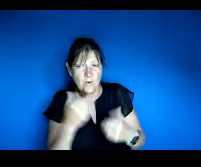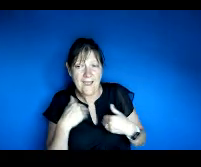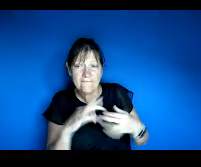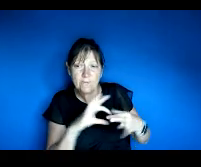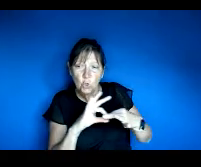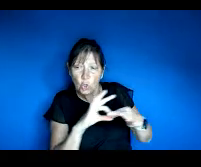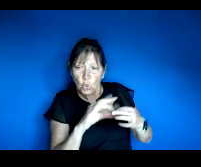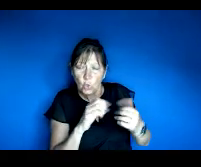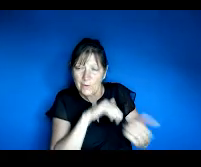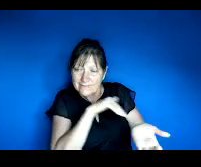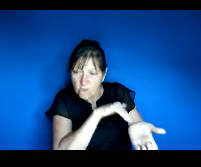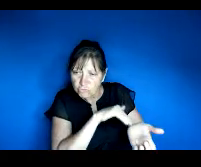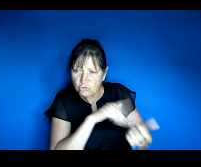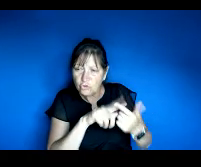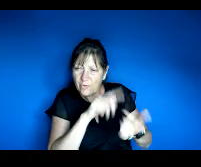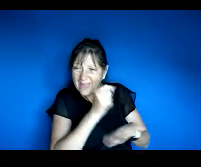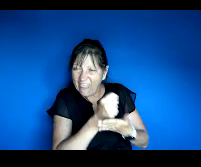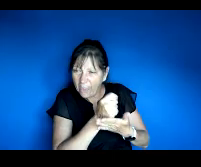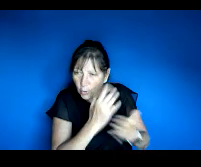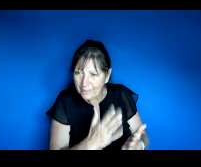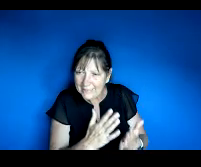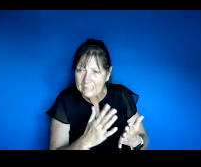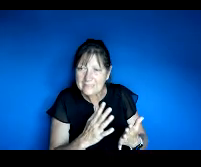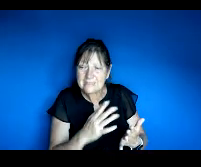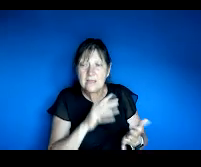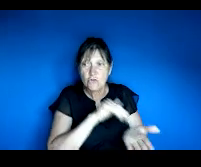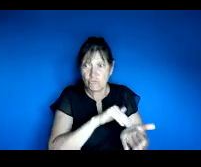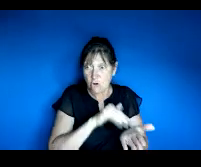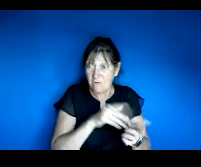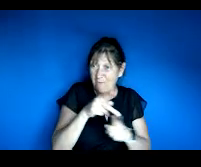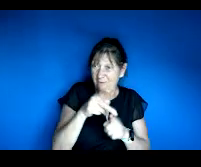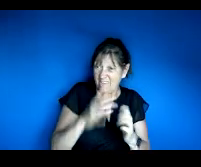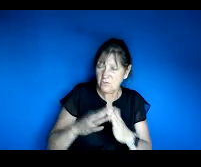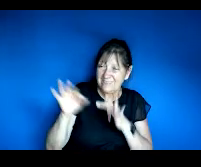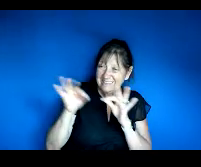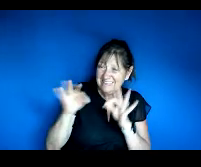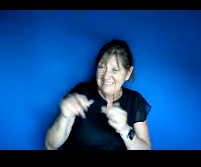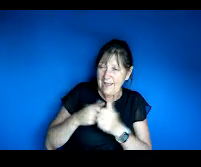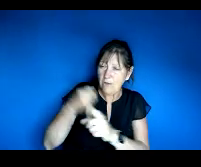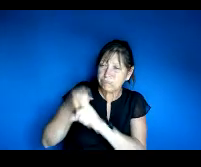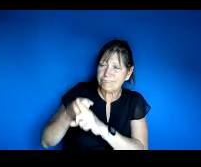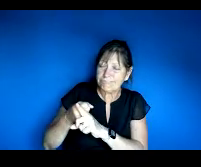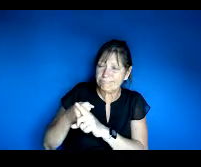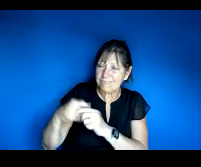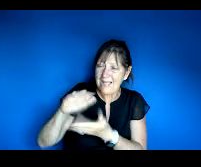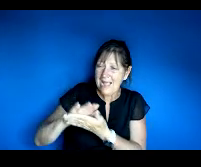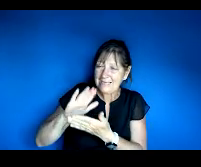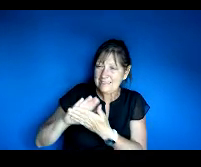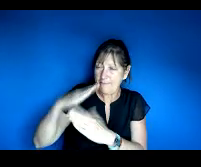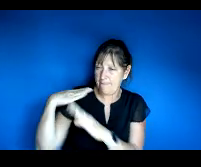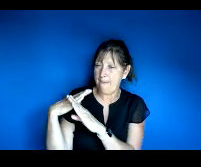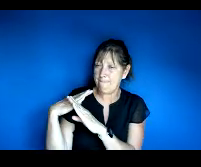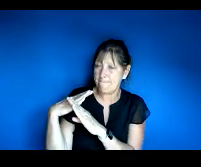and they can speak to kind of how that's manifesting itself, and how that might show up in an academic context, to give us the best sense of what accommodations